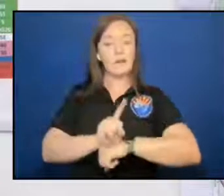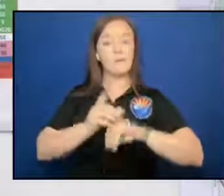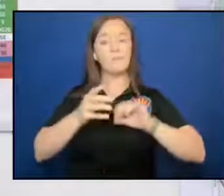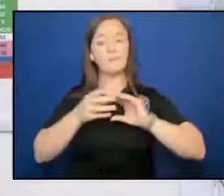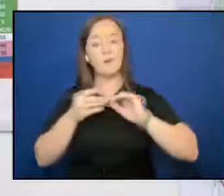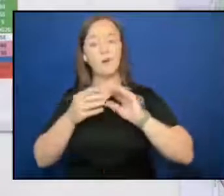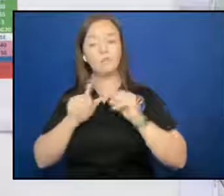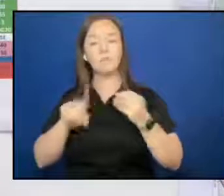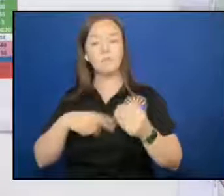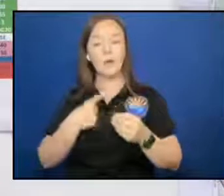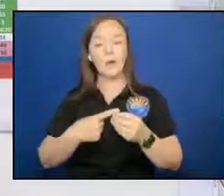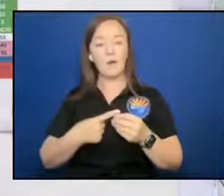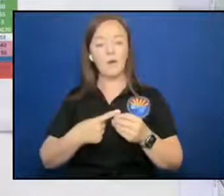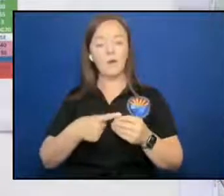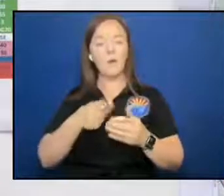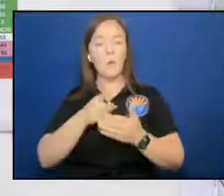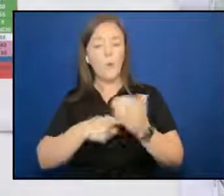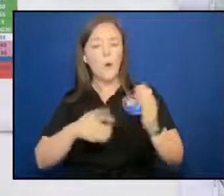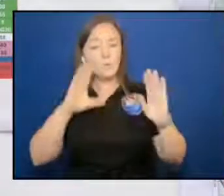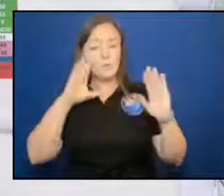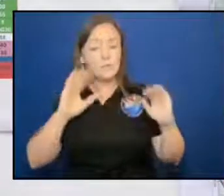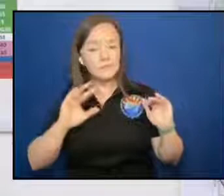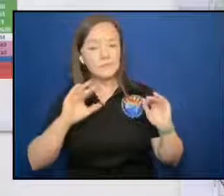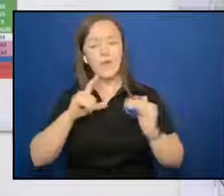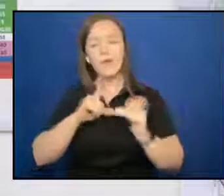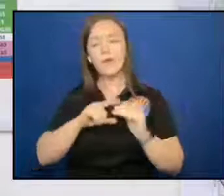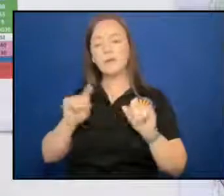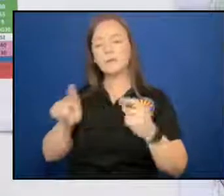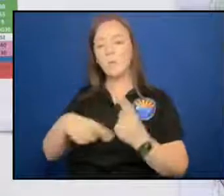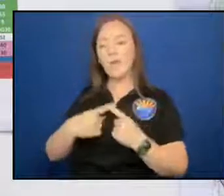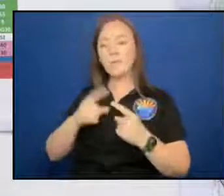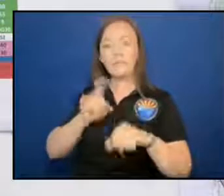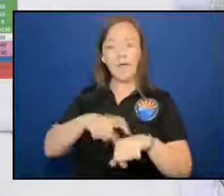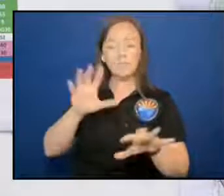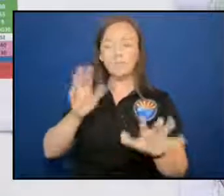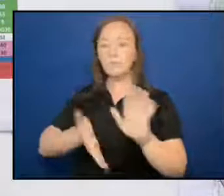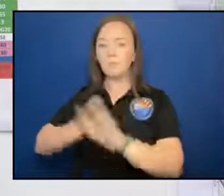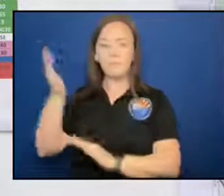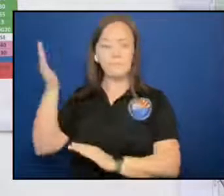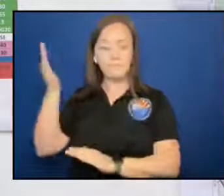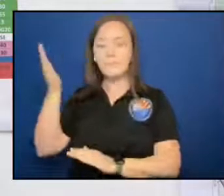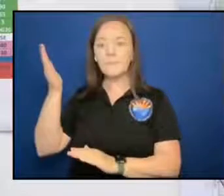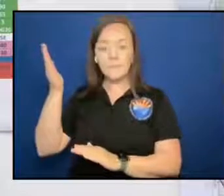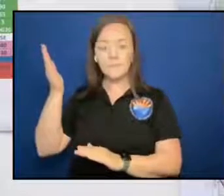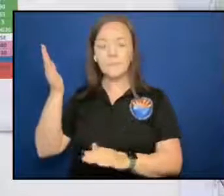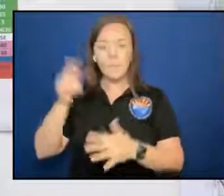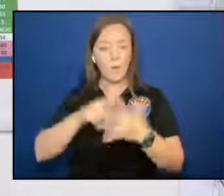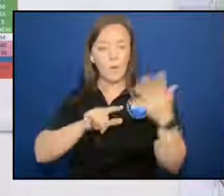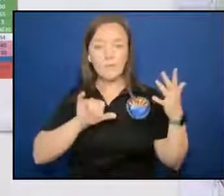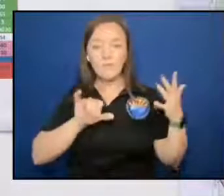EVENTS WHAT WE ARE ANTICIPATING FOR THE NEXT FEW DAYS OVER THE COURSE OF NEXT FEW DAYS AND KEEP THAT MIND AS